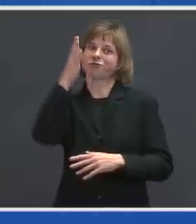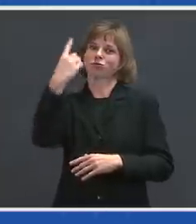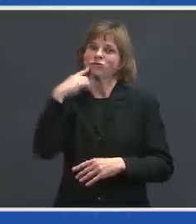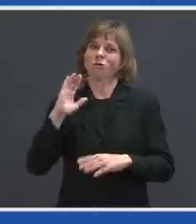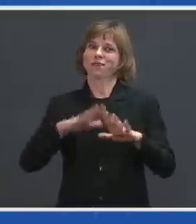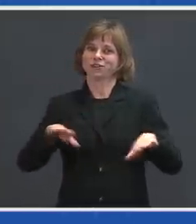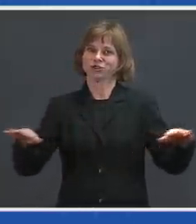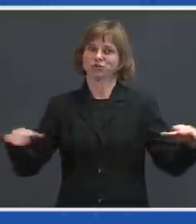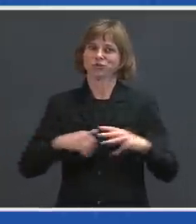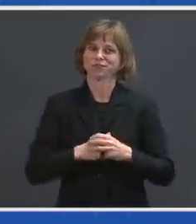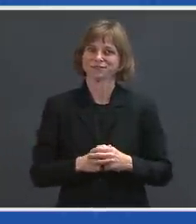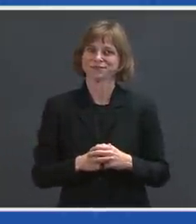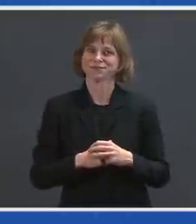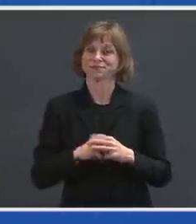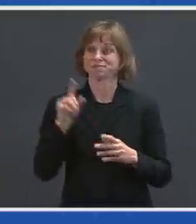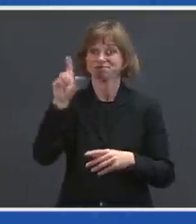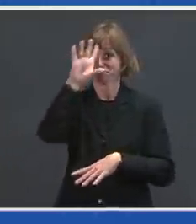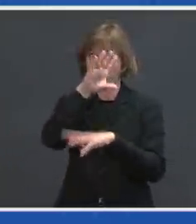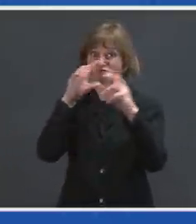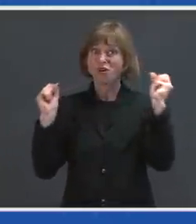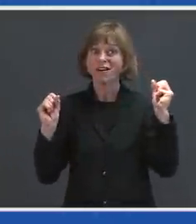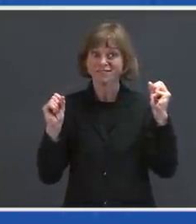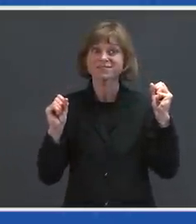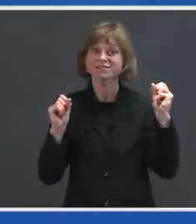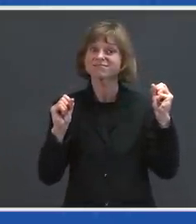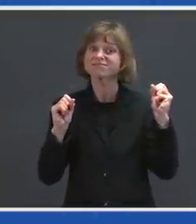As president, he is taking us to new heights of inclusion